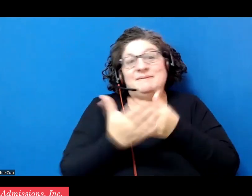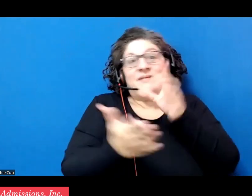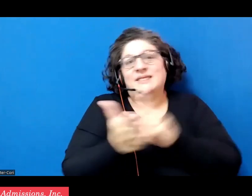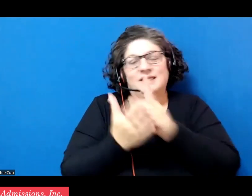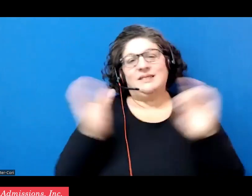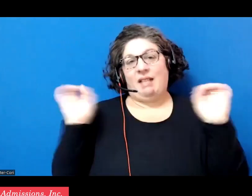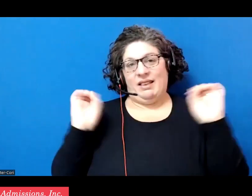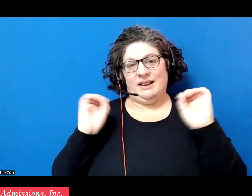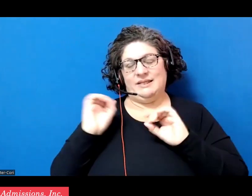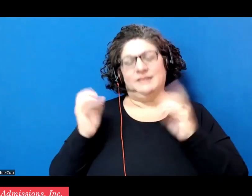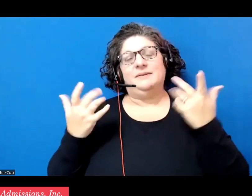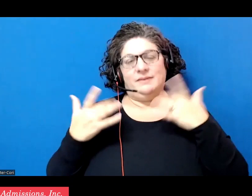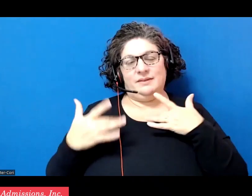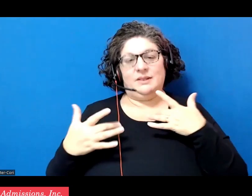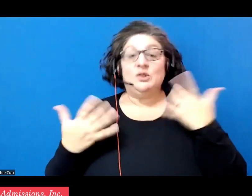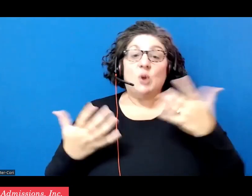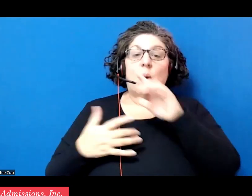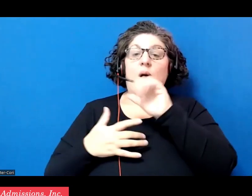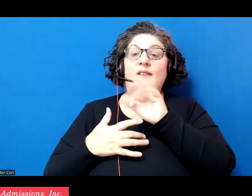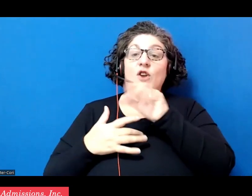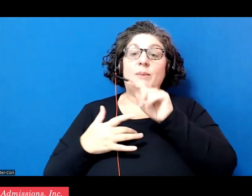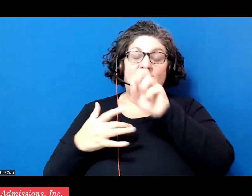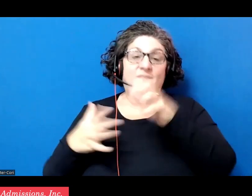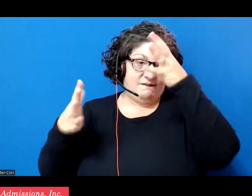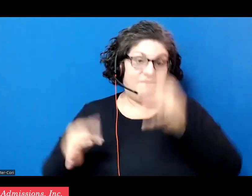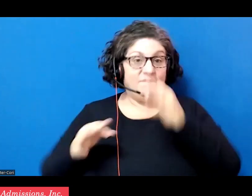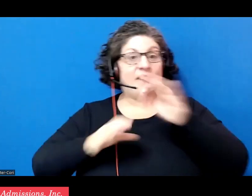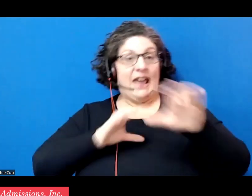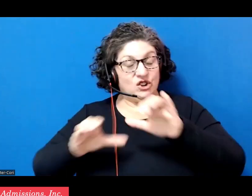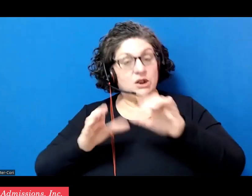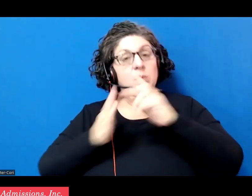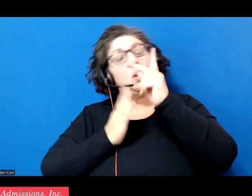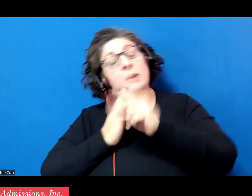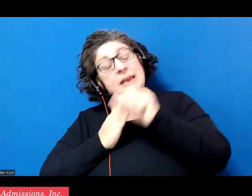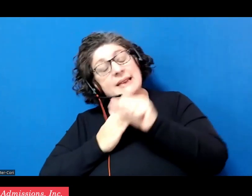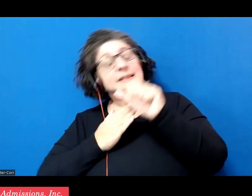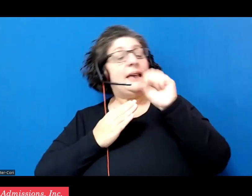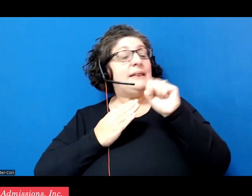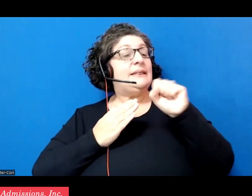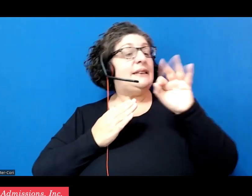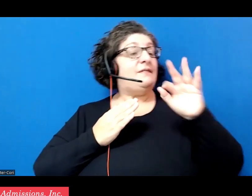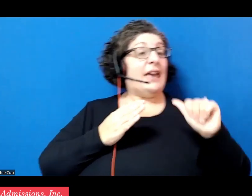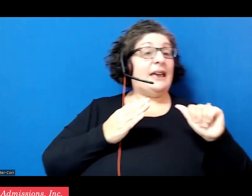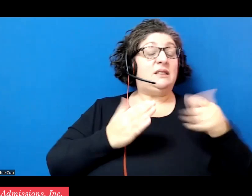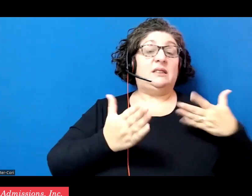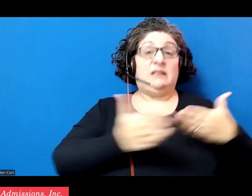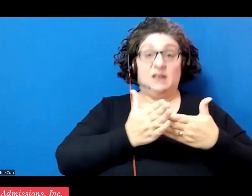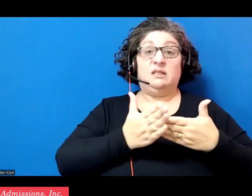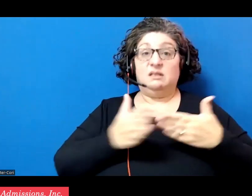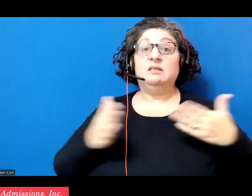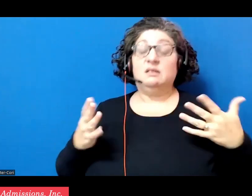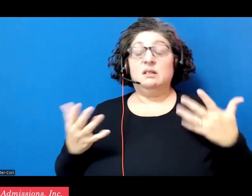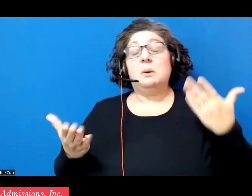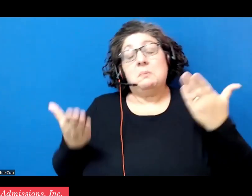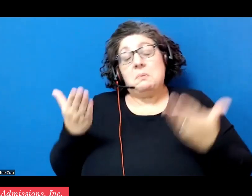So the affirmative action program, yes, SFFA is attacking it and probably the plaintiffs